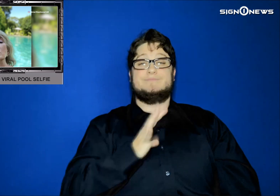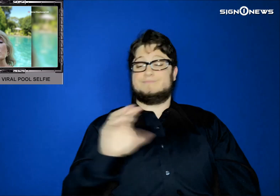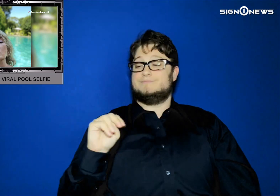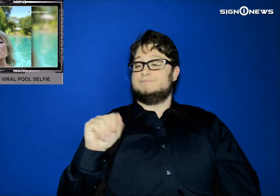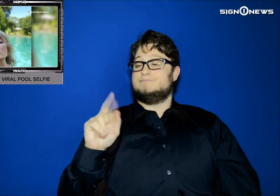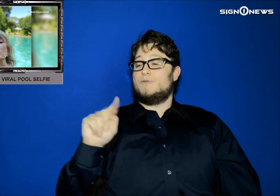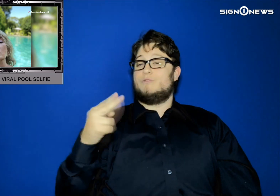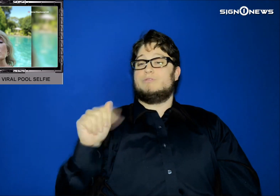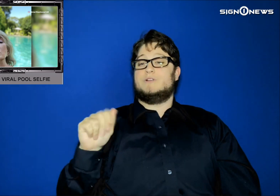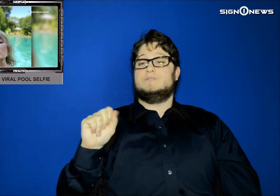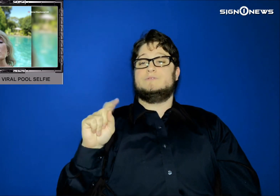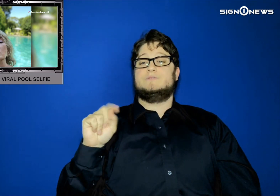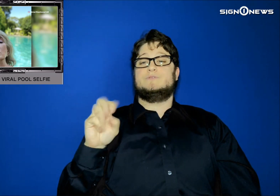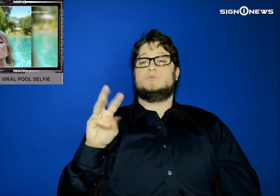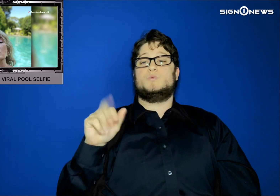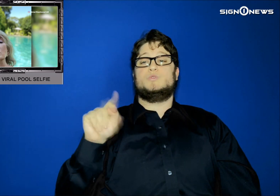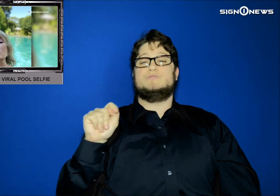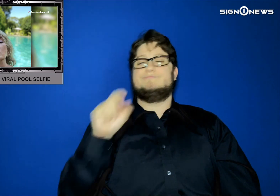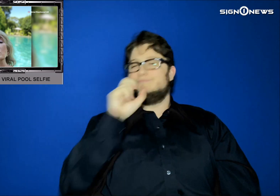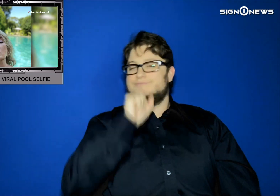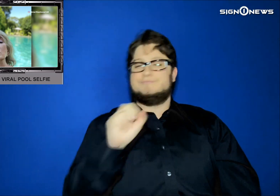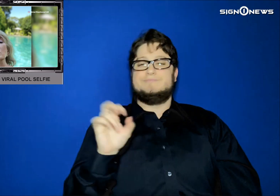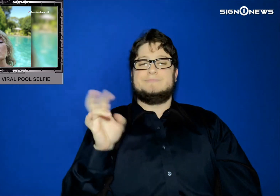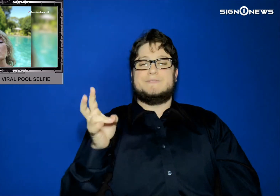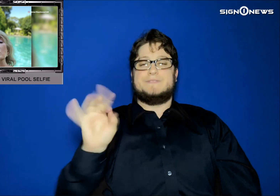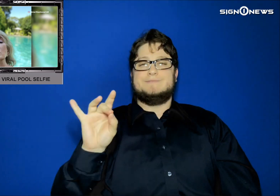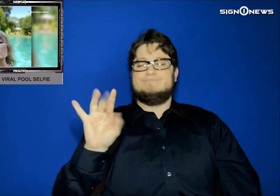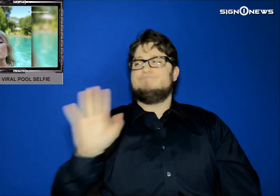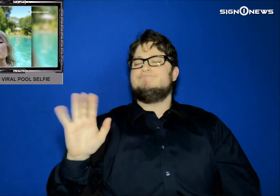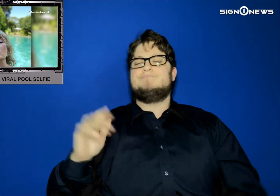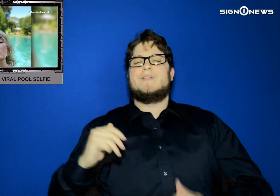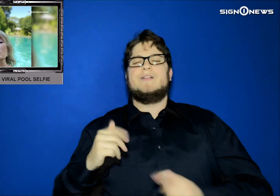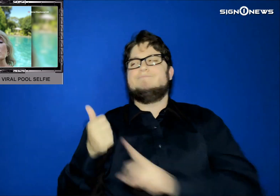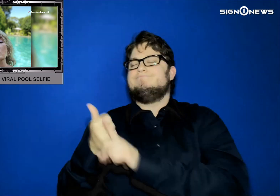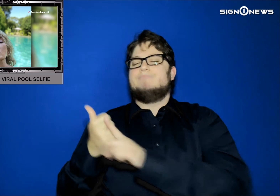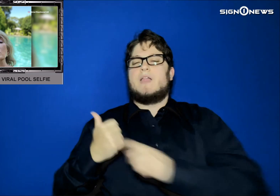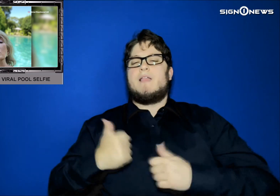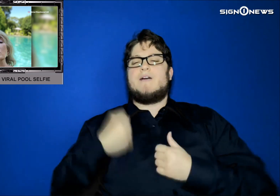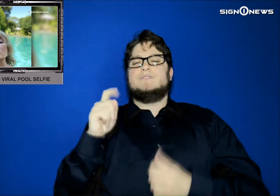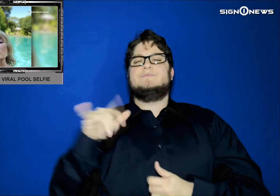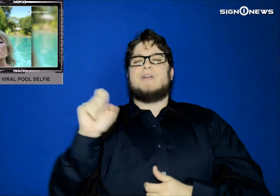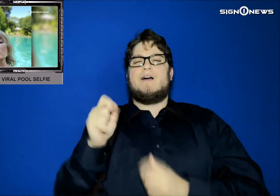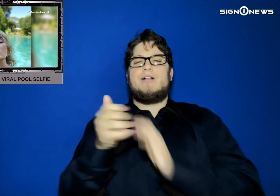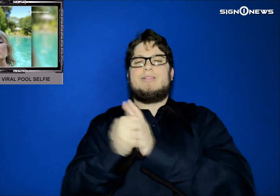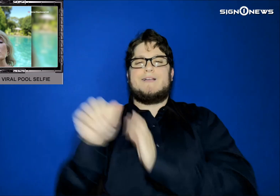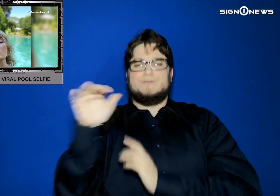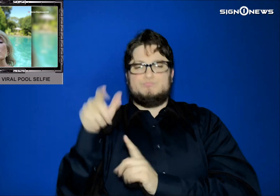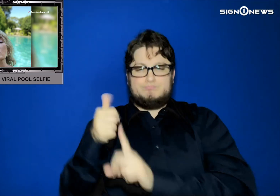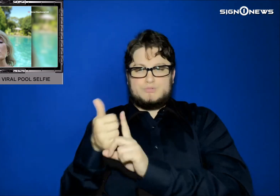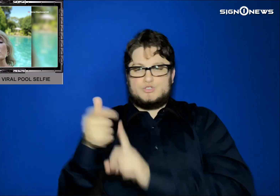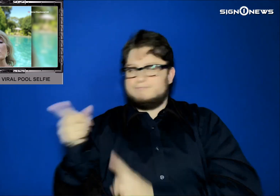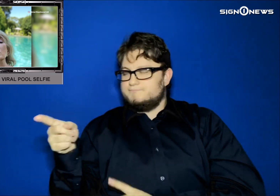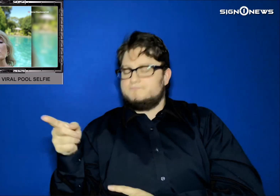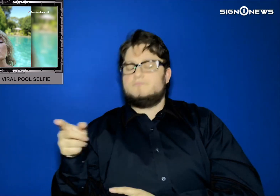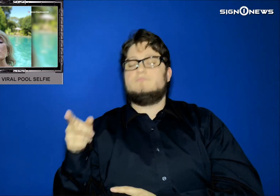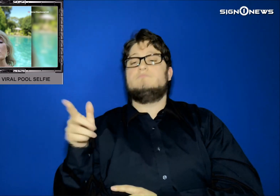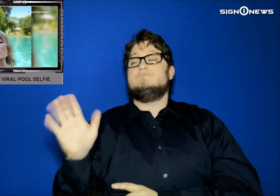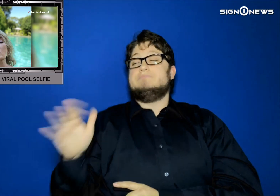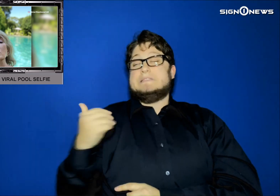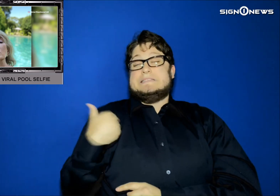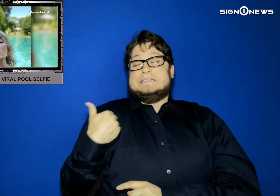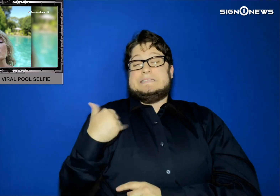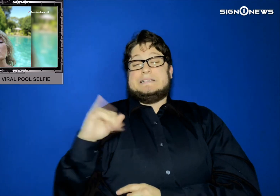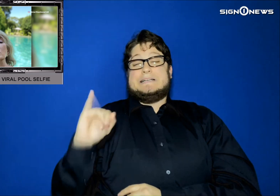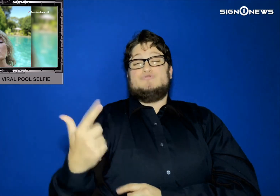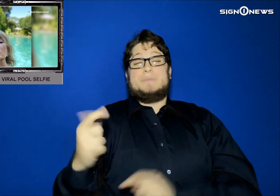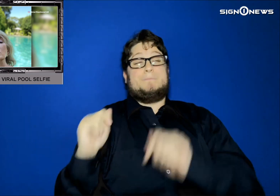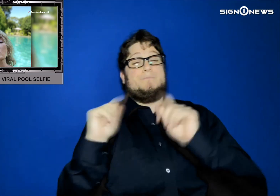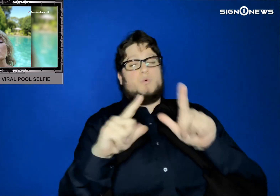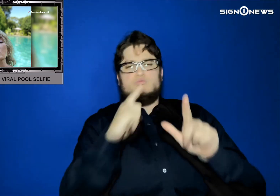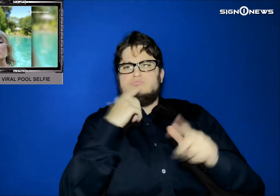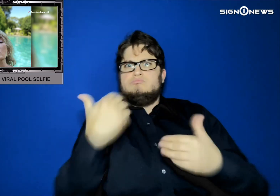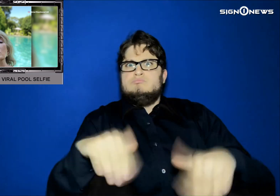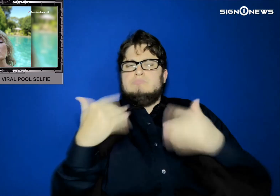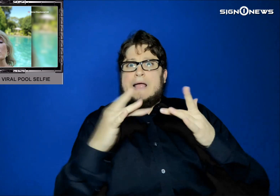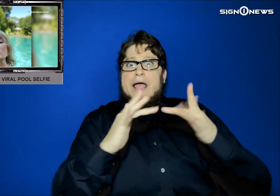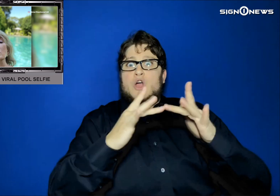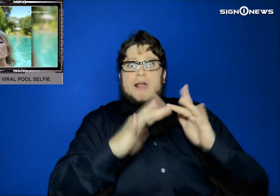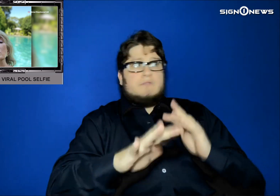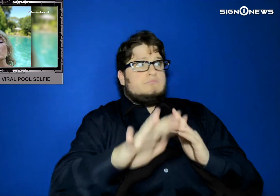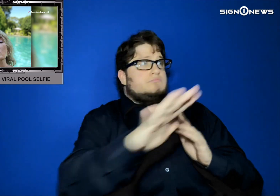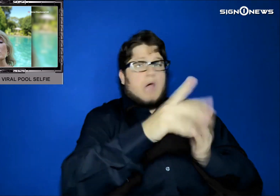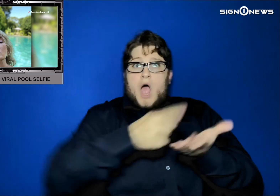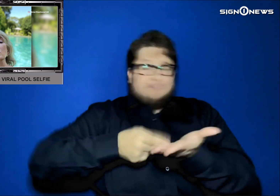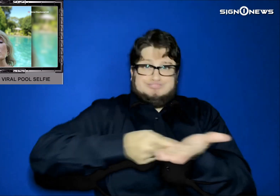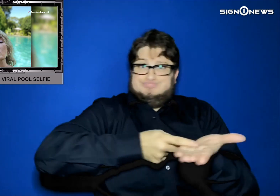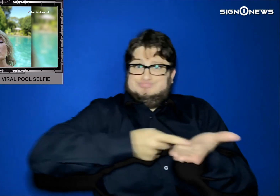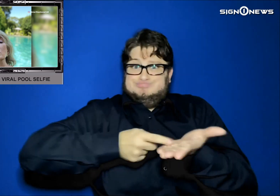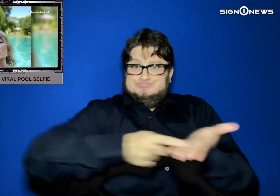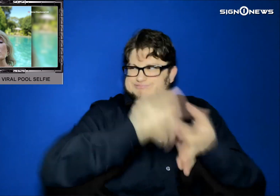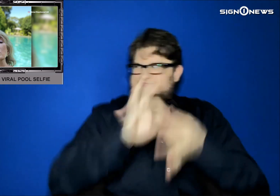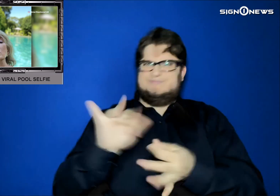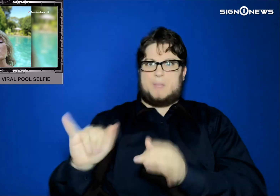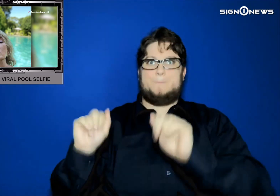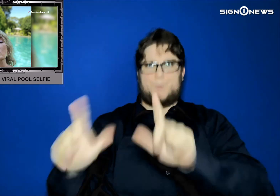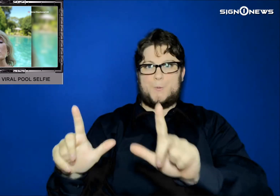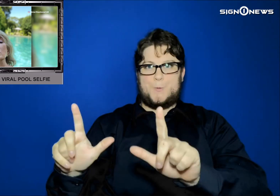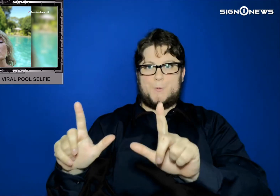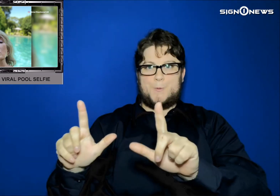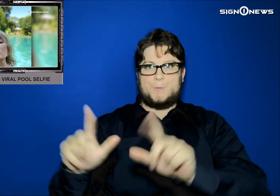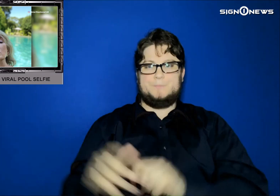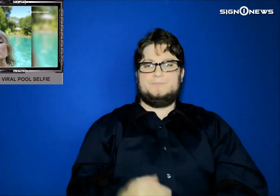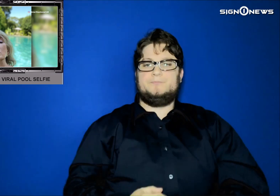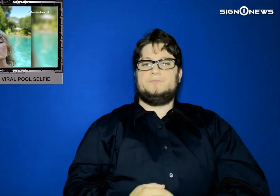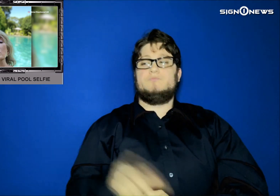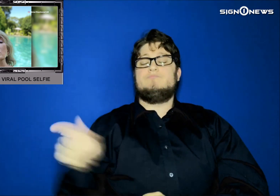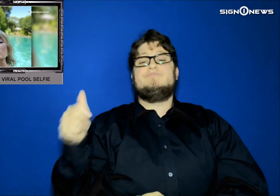Lifestyle expert Martha Stewart's recent Instagram post has been the talk of the internet.